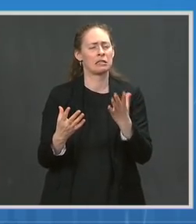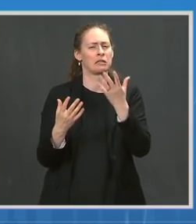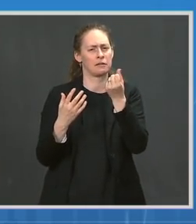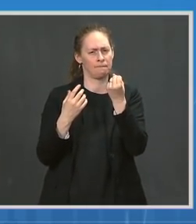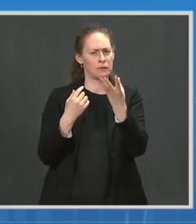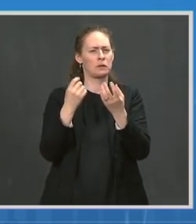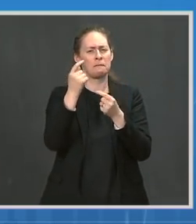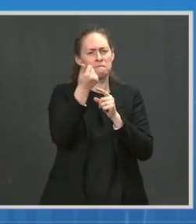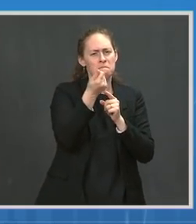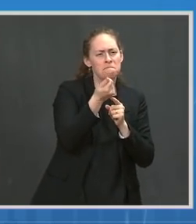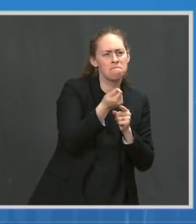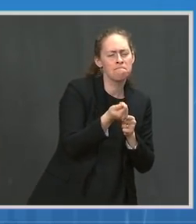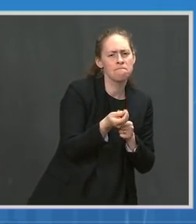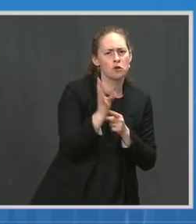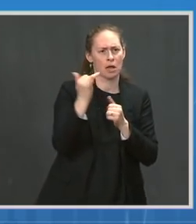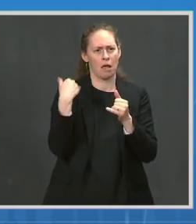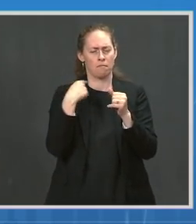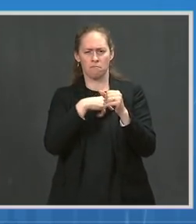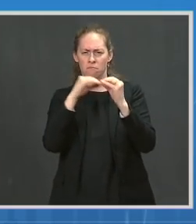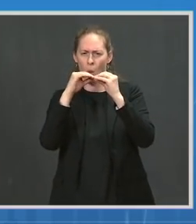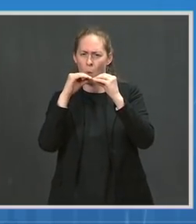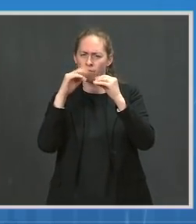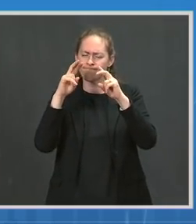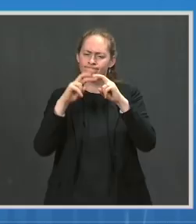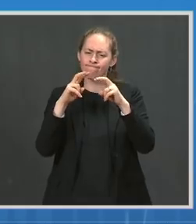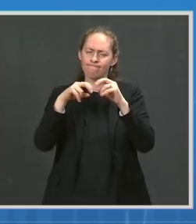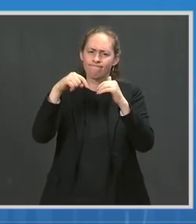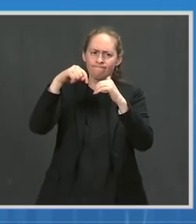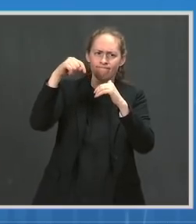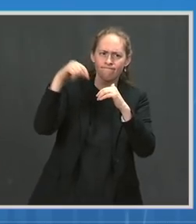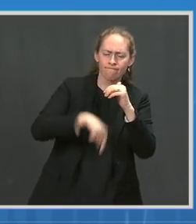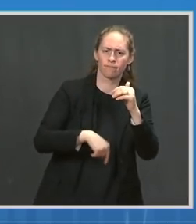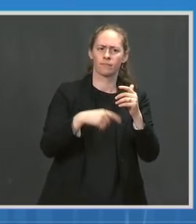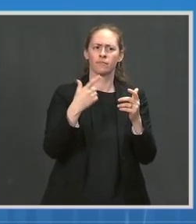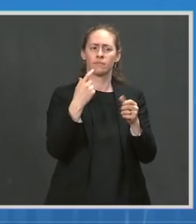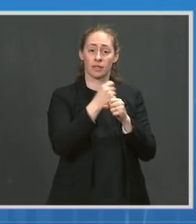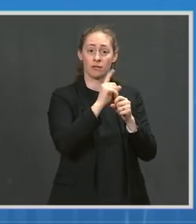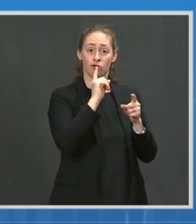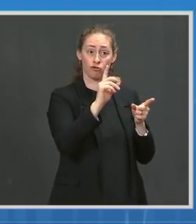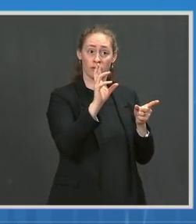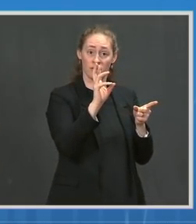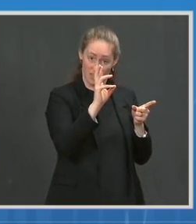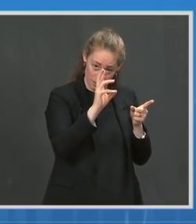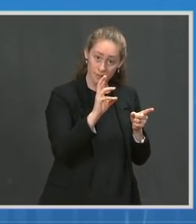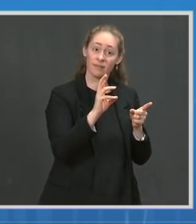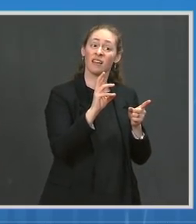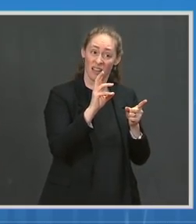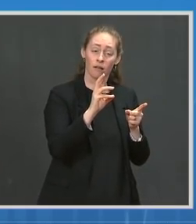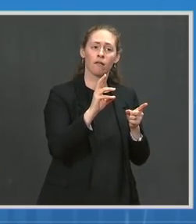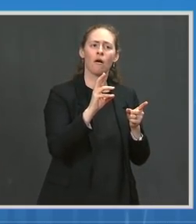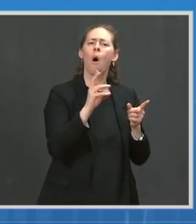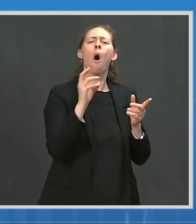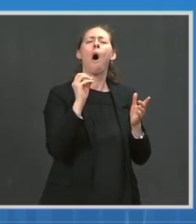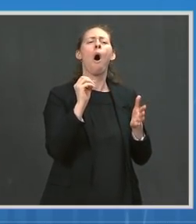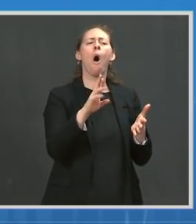and verifying whether they do in fact reflect a true case. And that will be the work of the CDC this week,